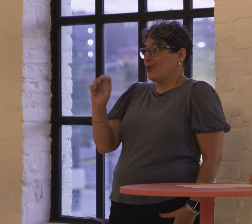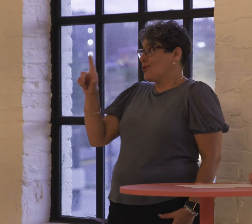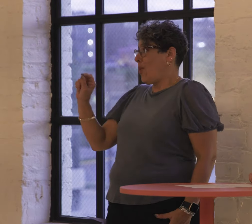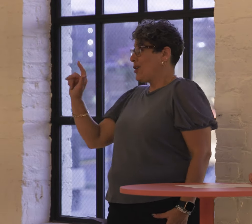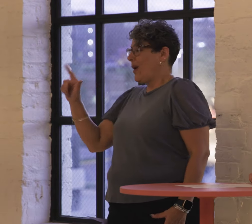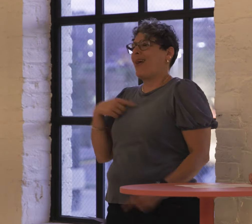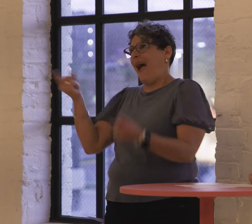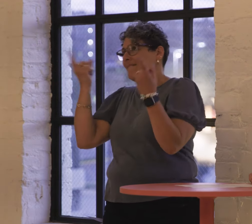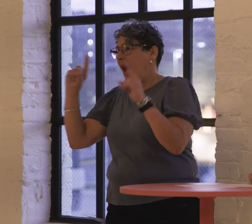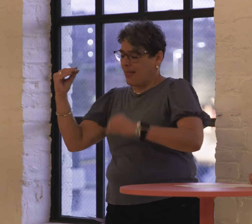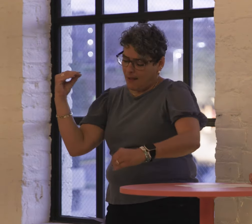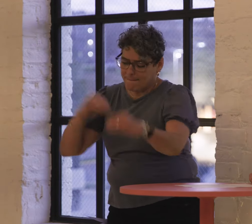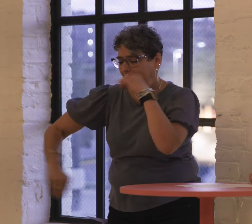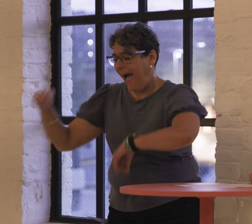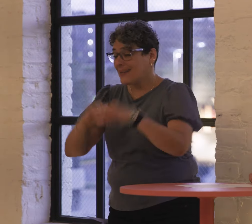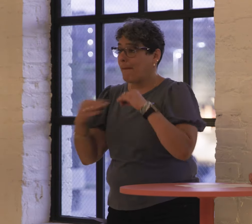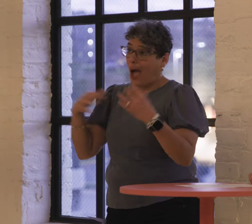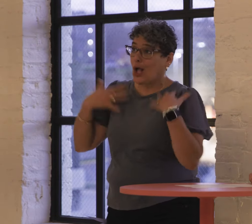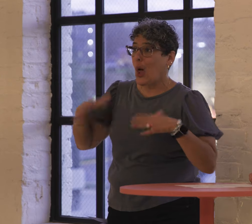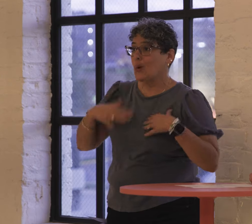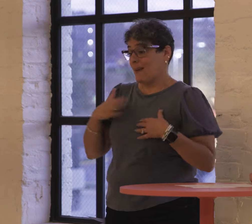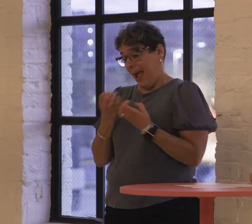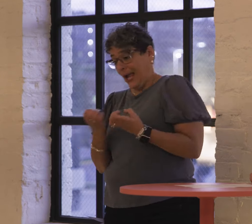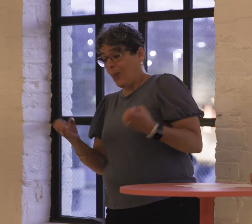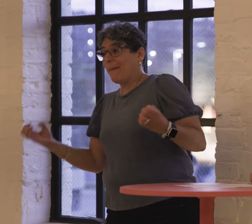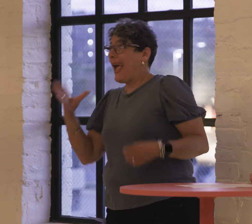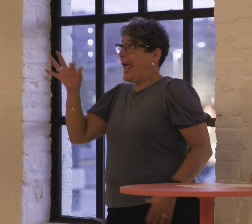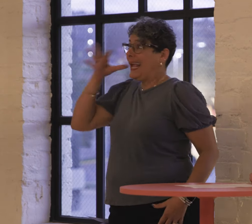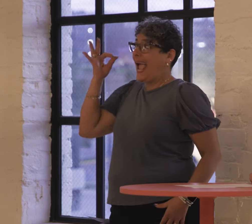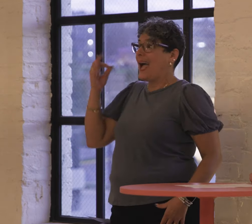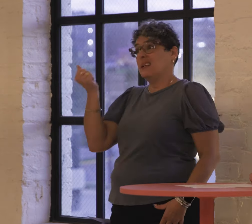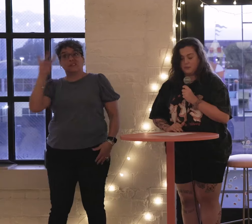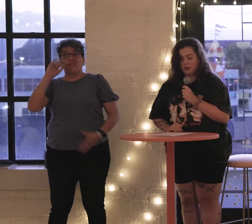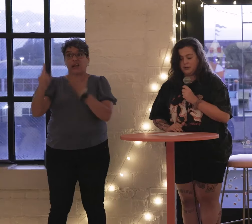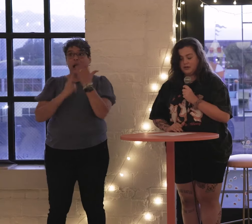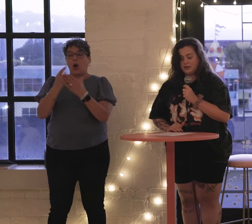filming equipment, and my cats, and made my last 17 hour drive to an empty studio apartment,